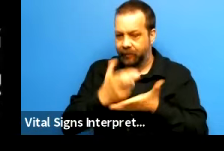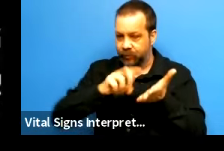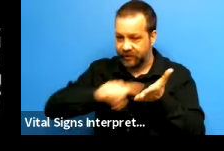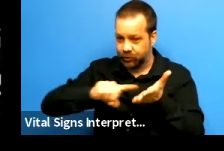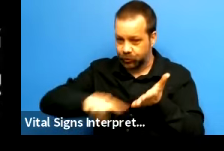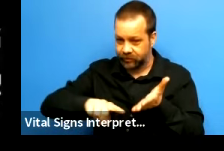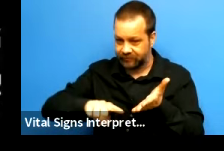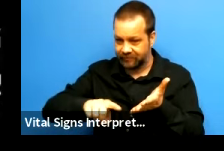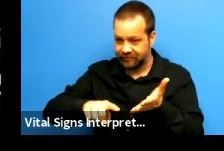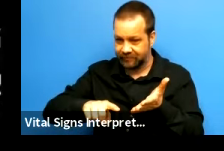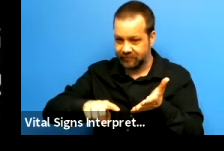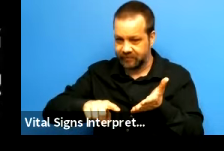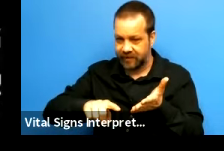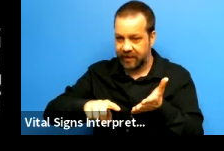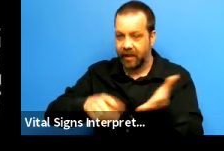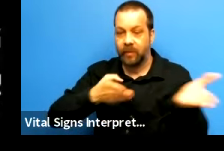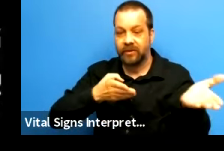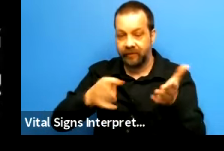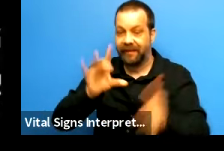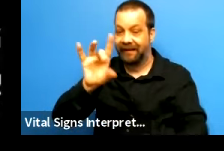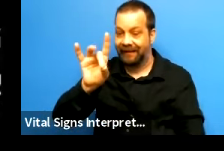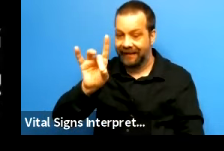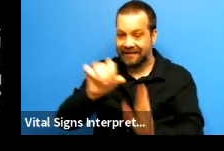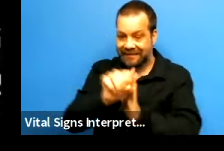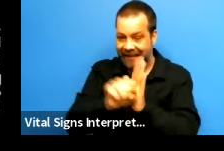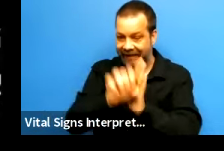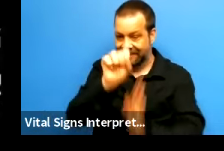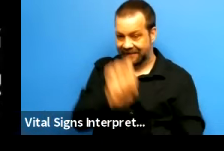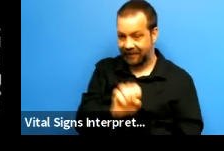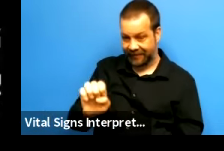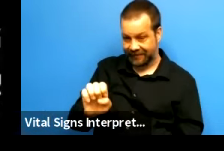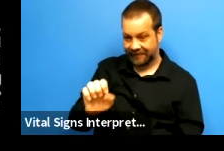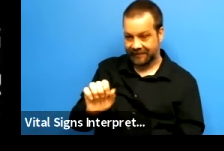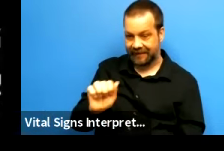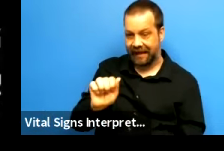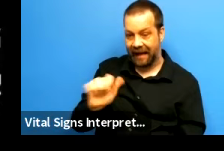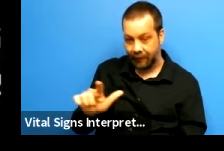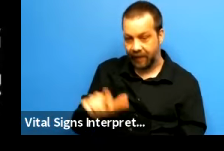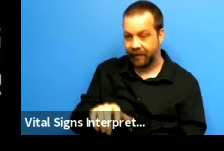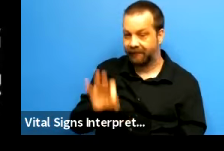We serve Alabama, Florida, Georgia, Kentucky,